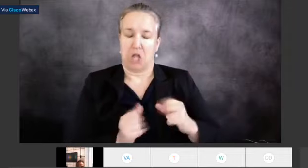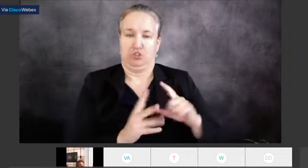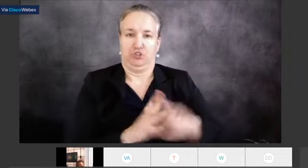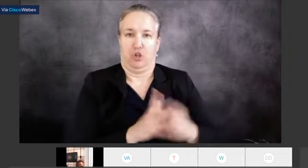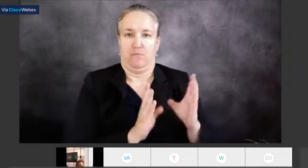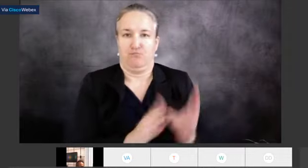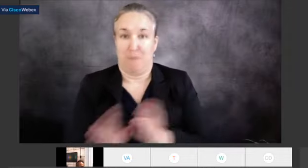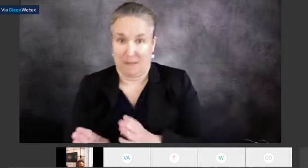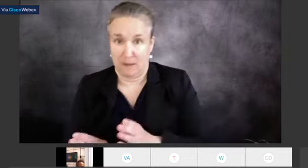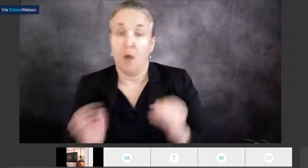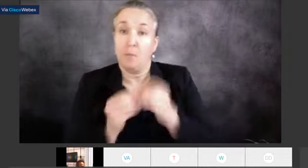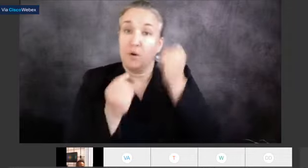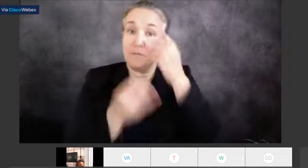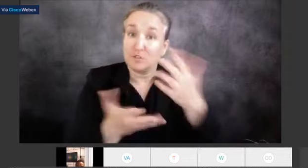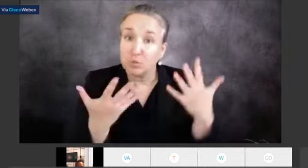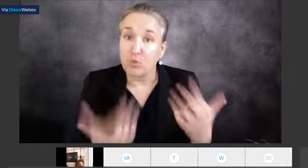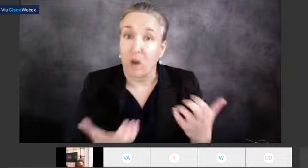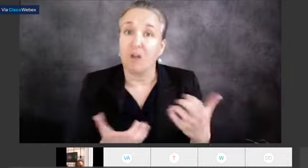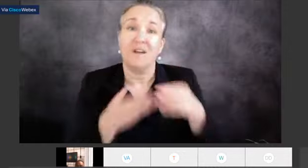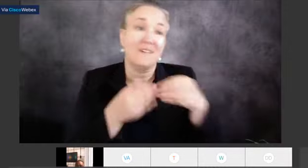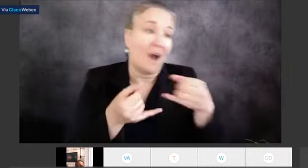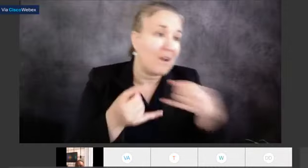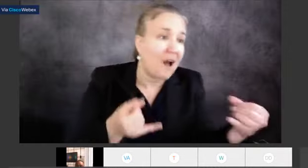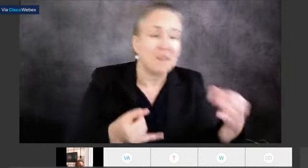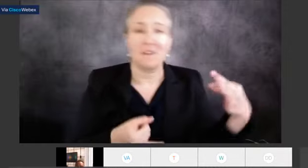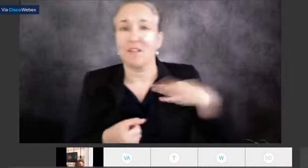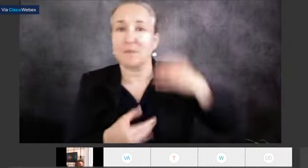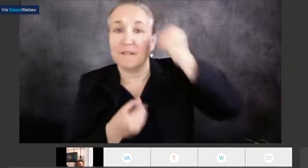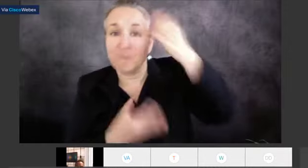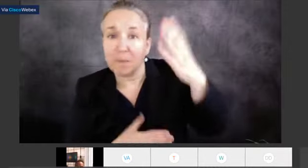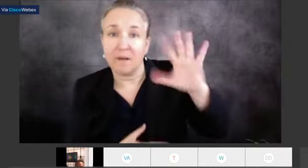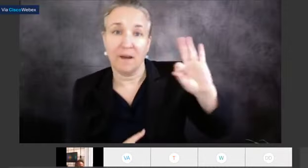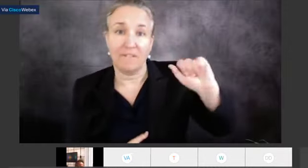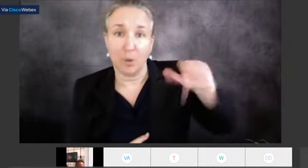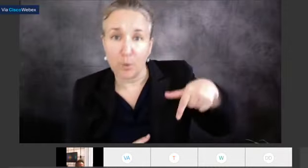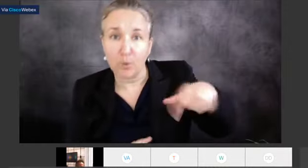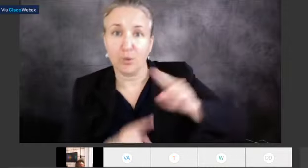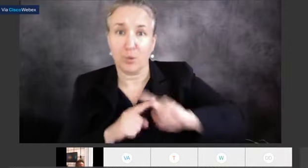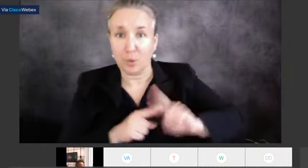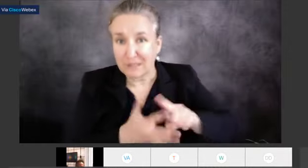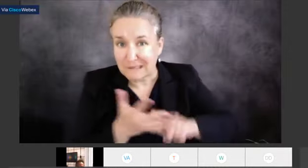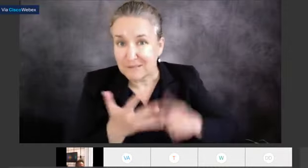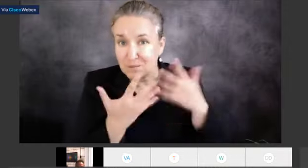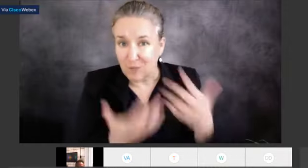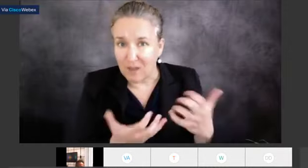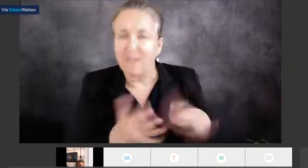program guidelines eligibility information and frequently asked questions you can find that online at